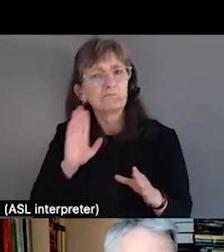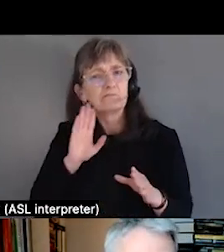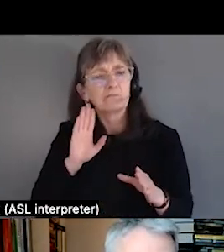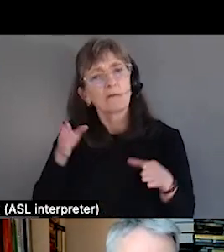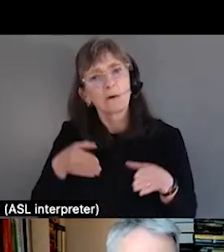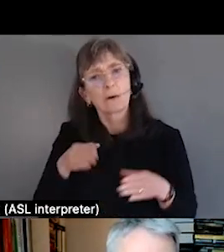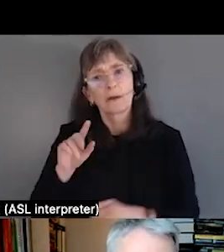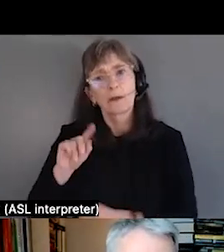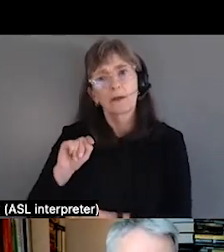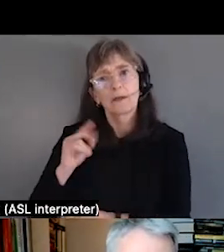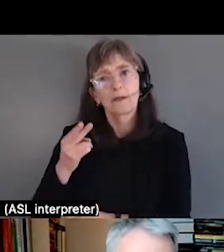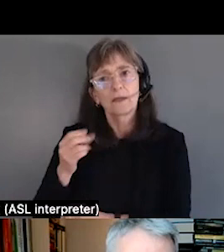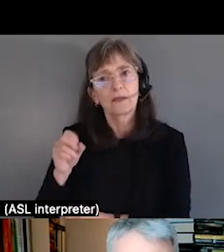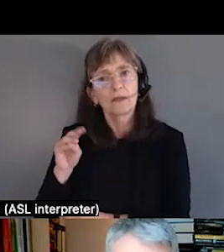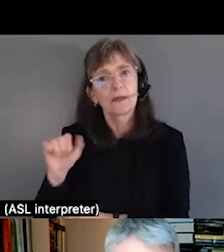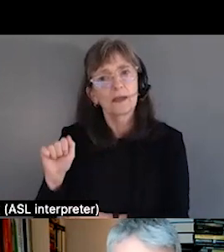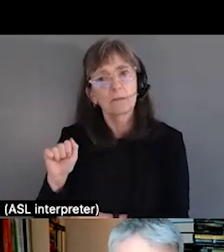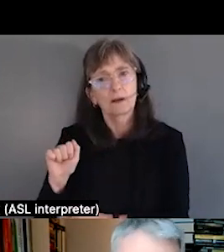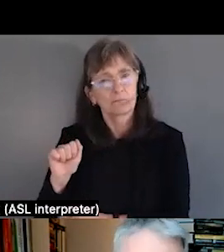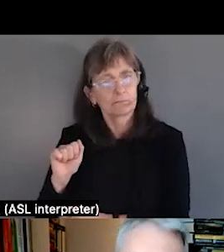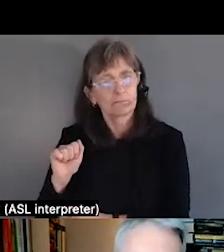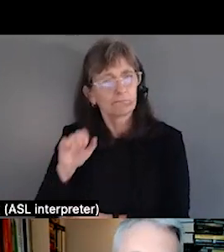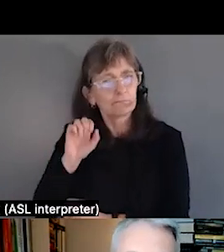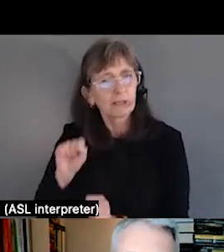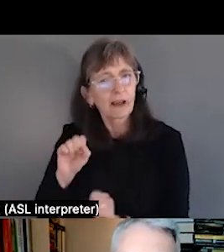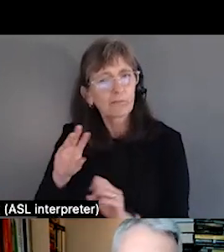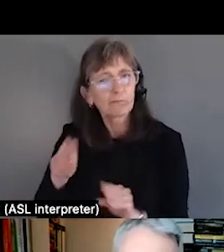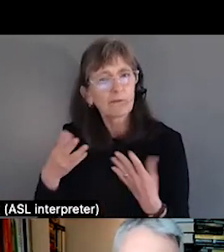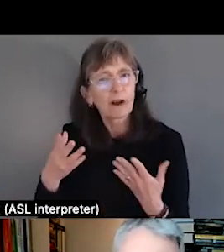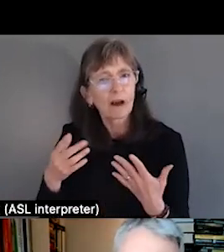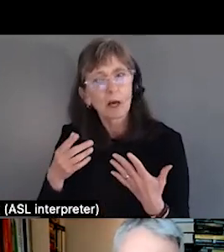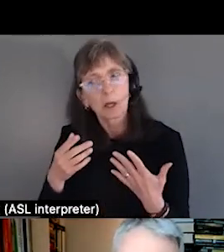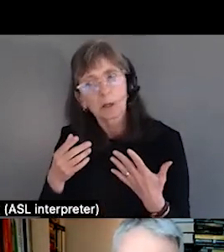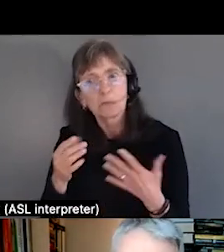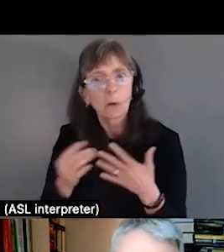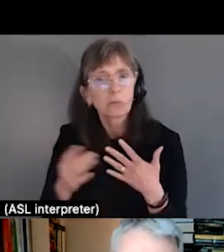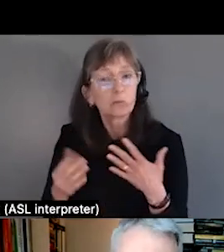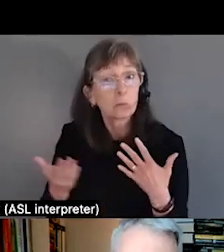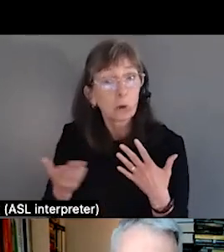because I do think there are many, and I think it's a very collaborative